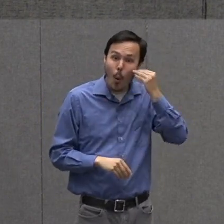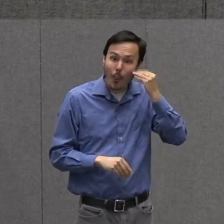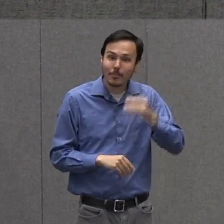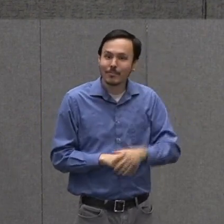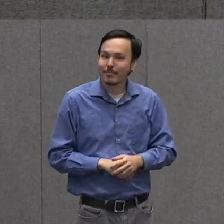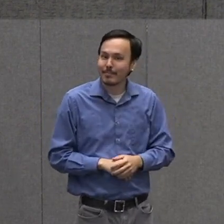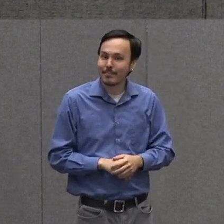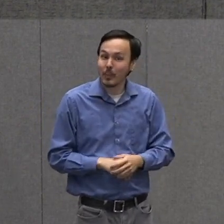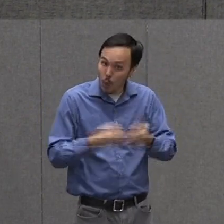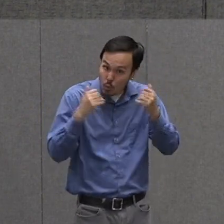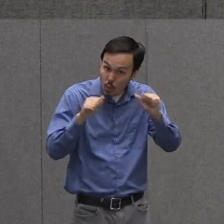Will you try that with me?